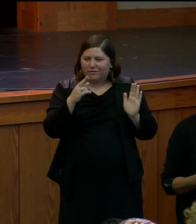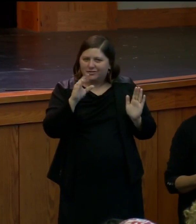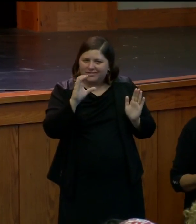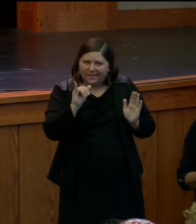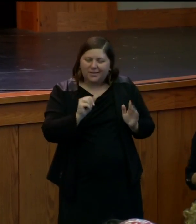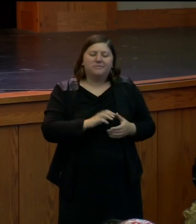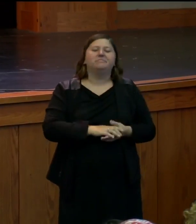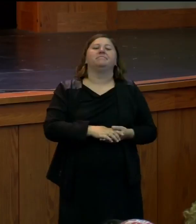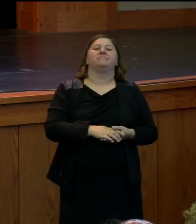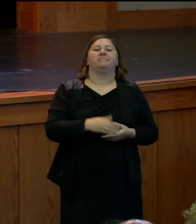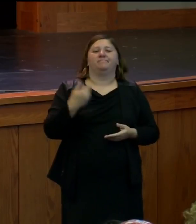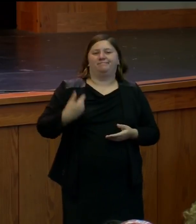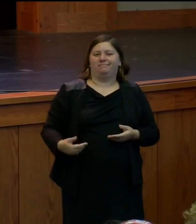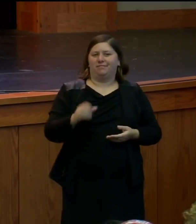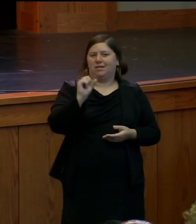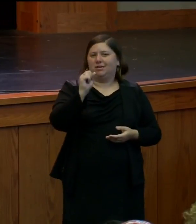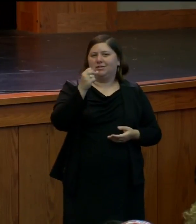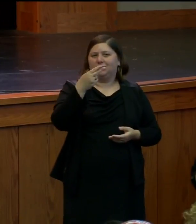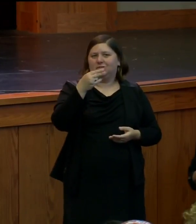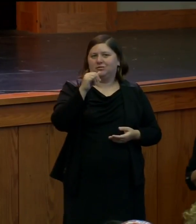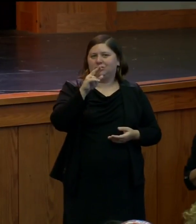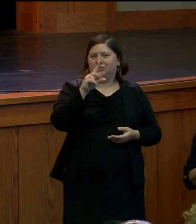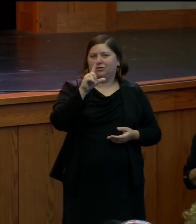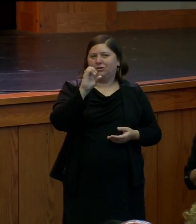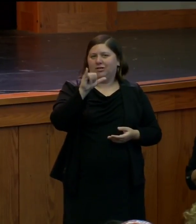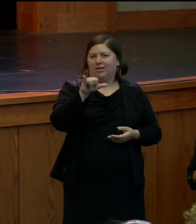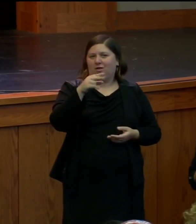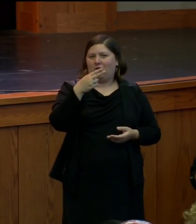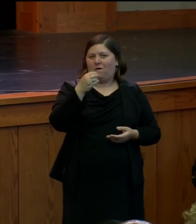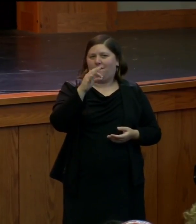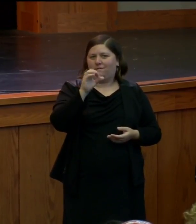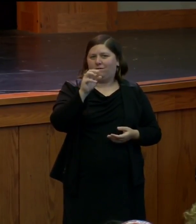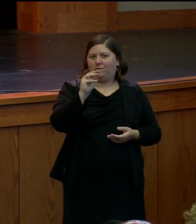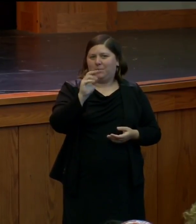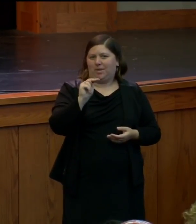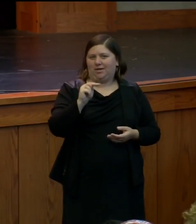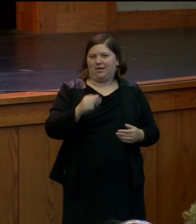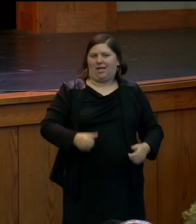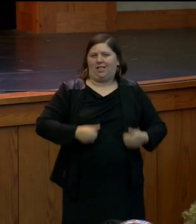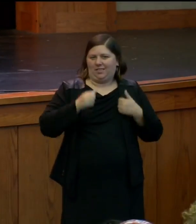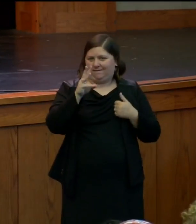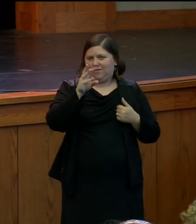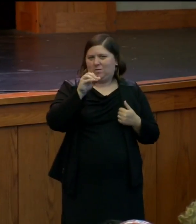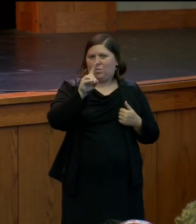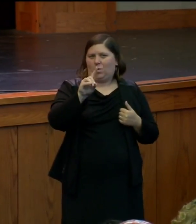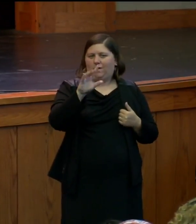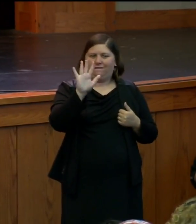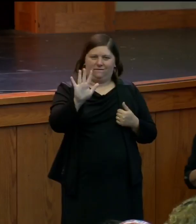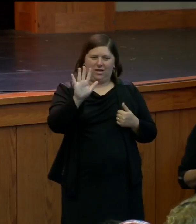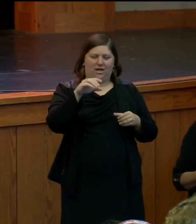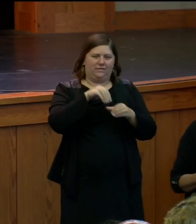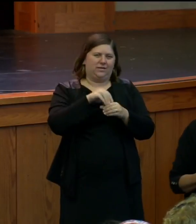I AM SHIRLEY HOFFMAN, A WARD 5 RESIDENT OF THE DISTRICT OF COLUMBIA. SINCE 1962.